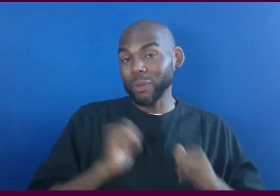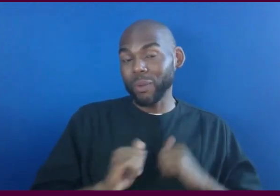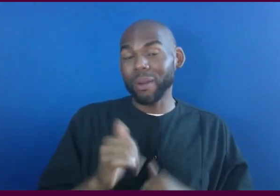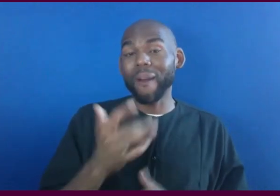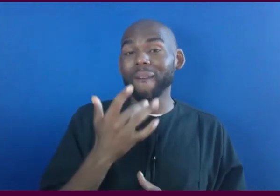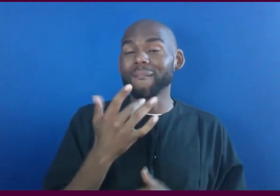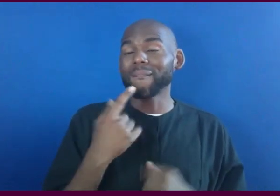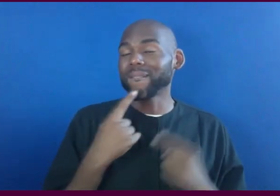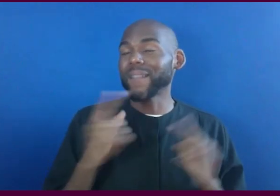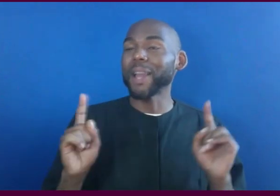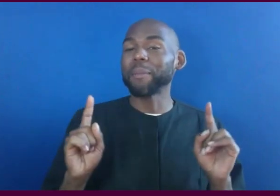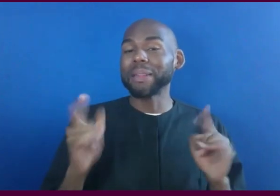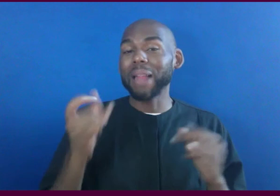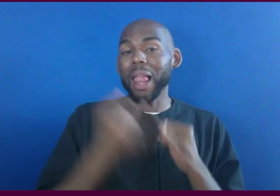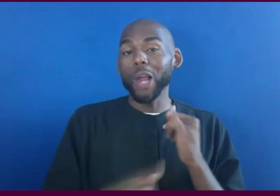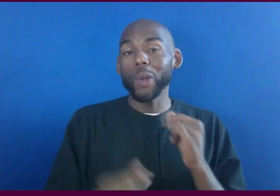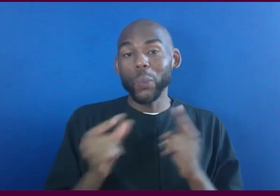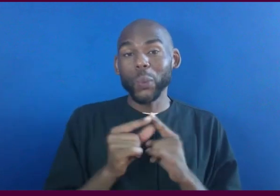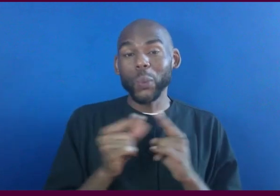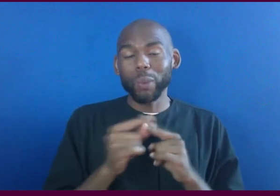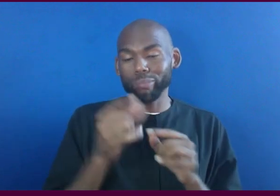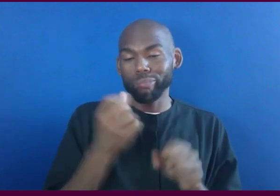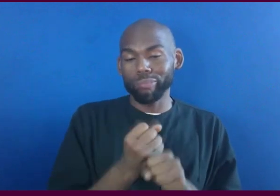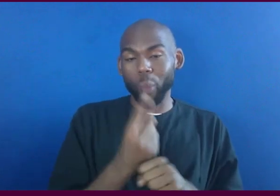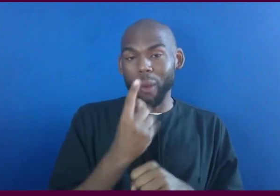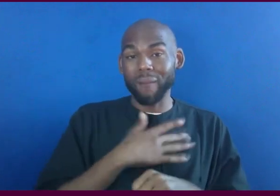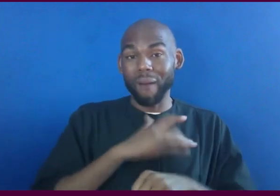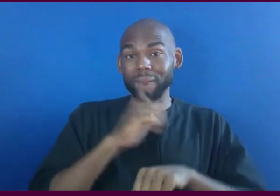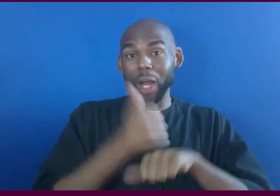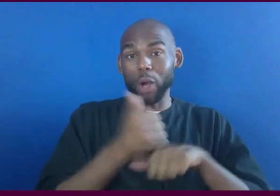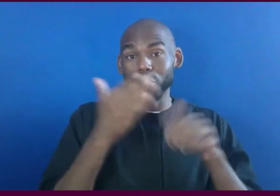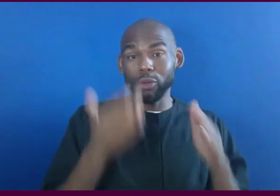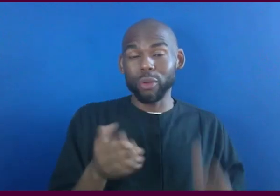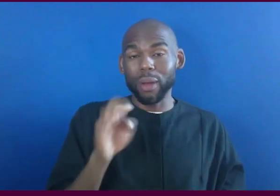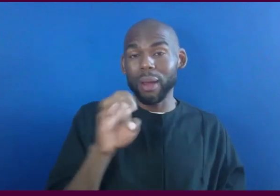And in our famous last words here on What's Up WID, to paraphrase one of our founders